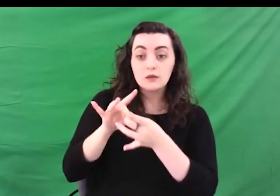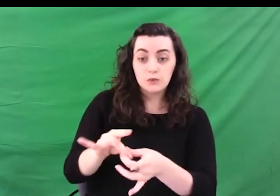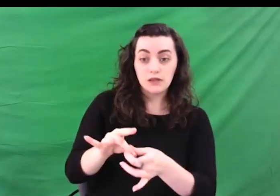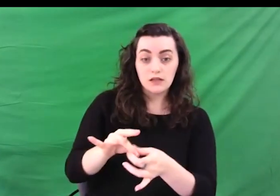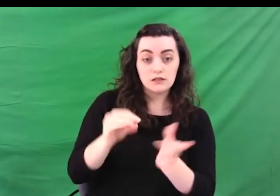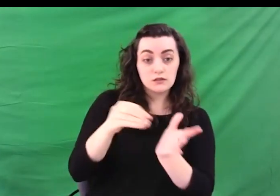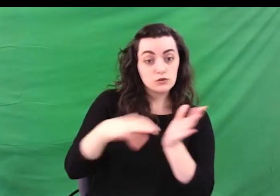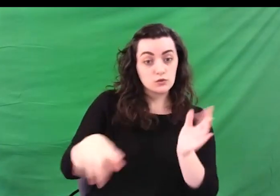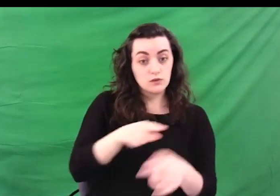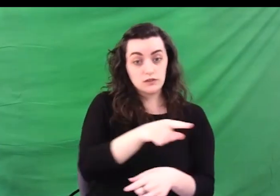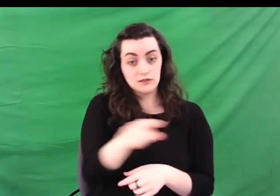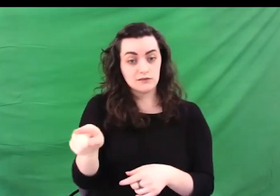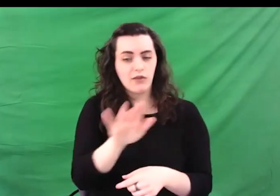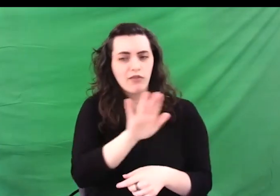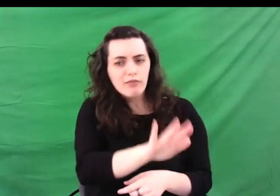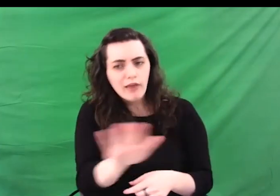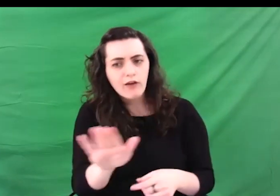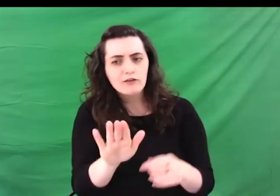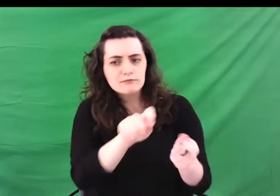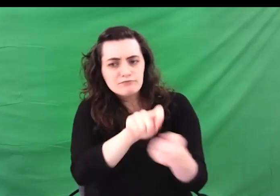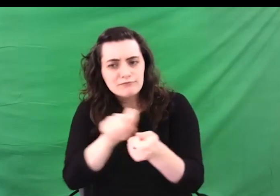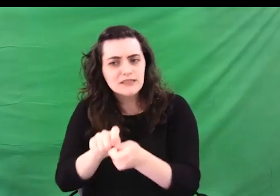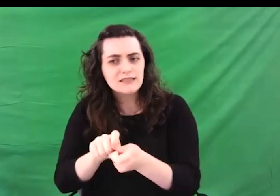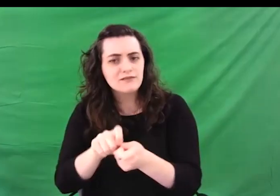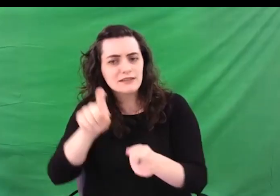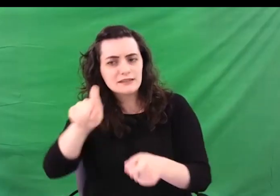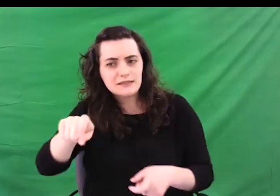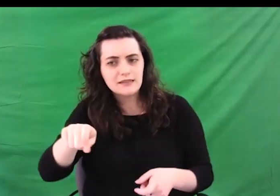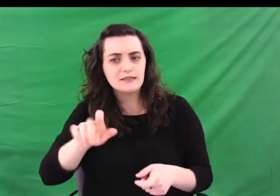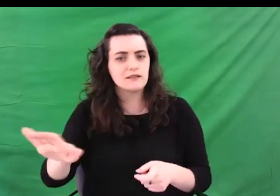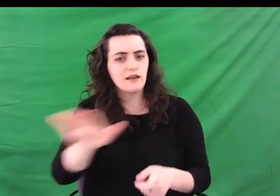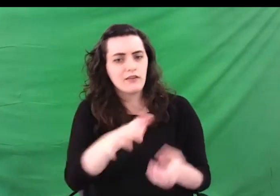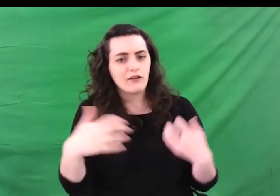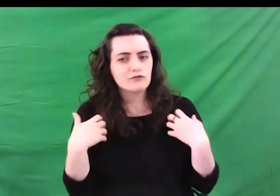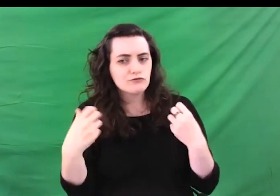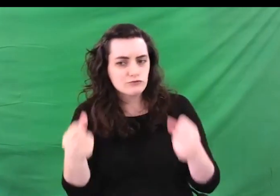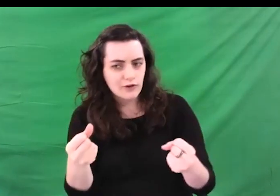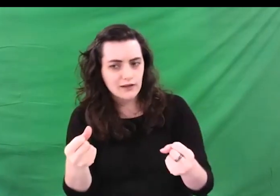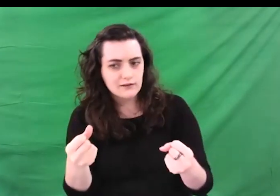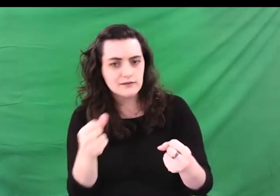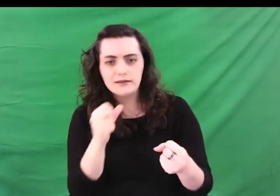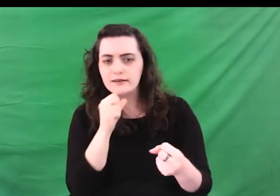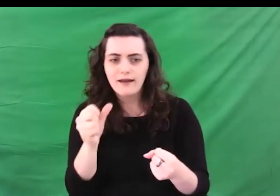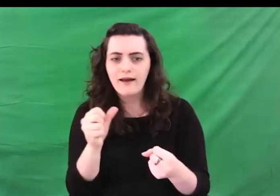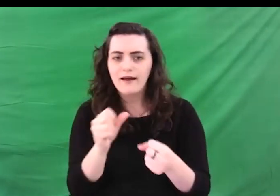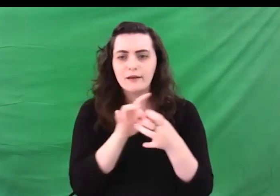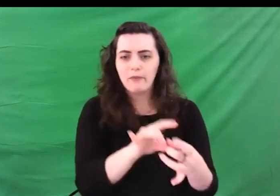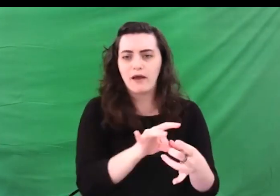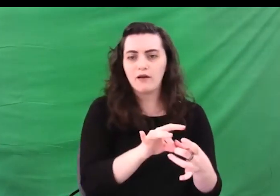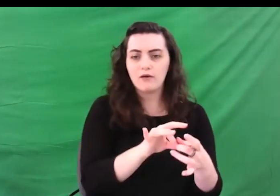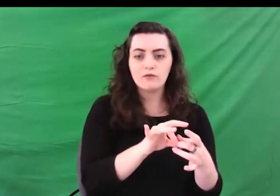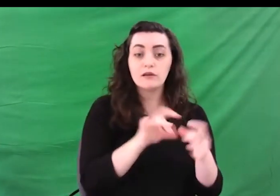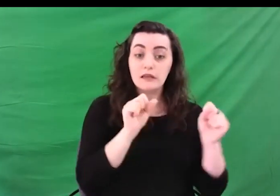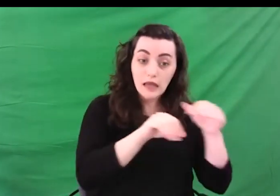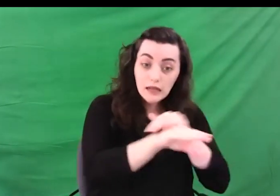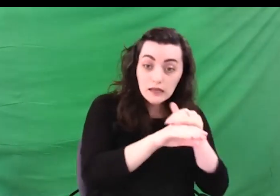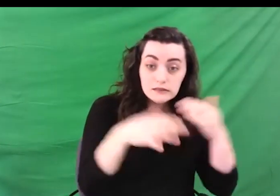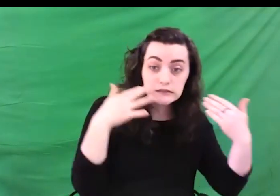diverse needs and their strengths more so than access to sound or not access to sound.